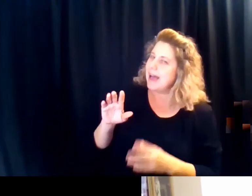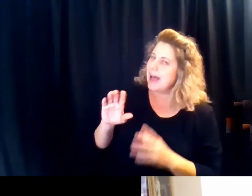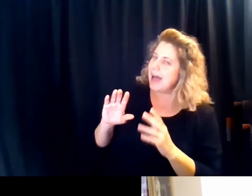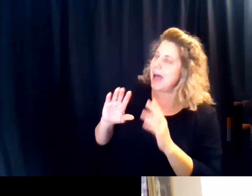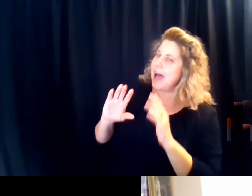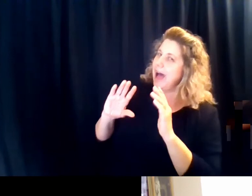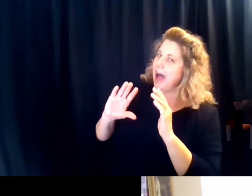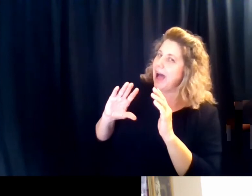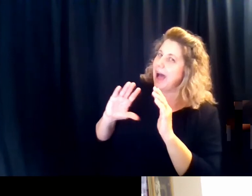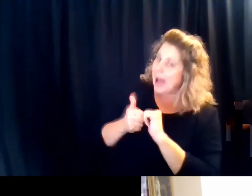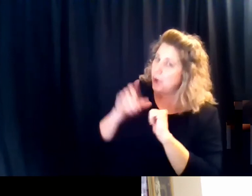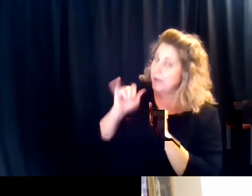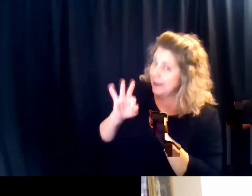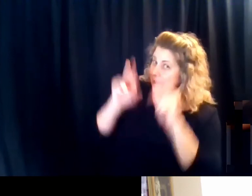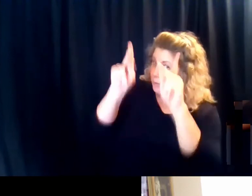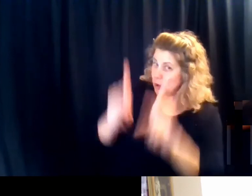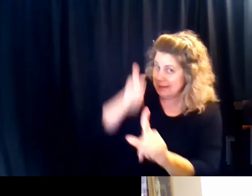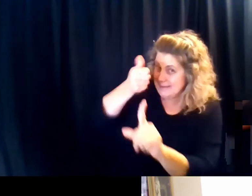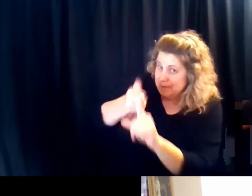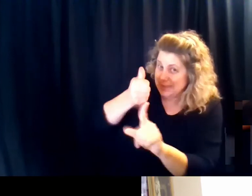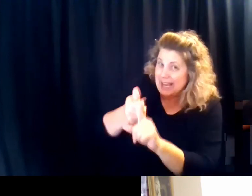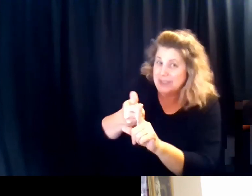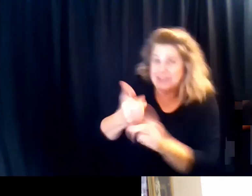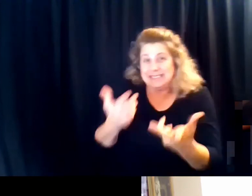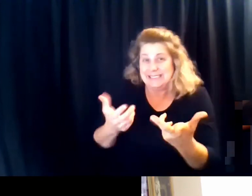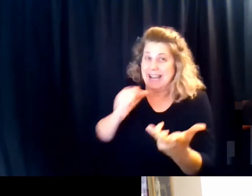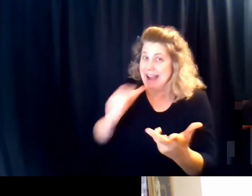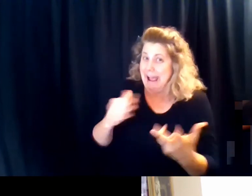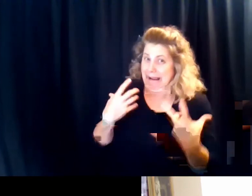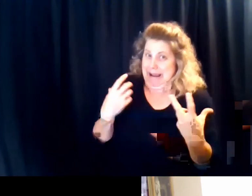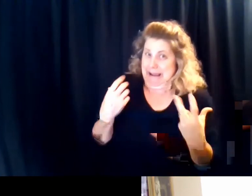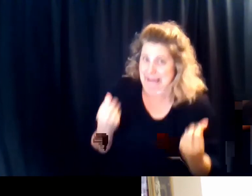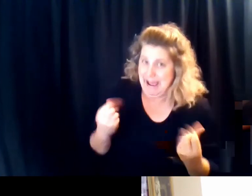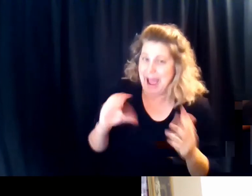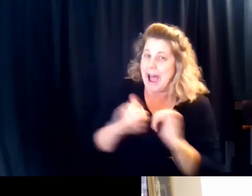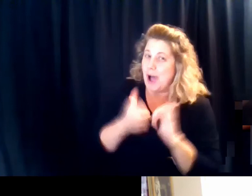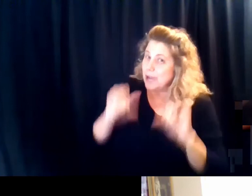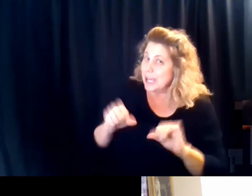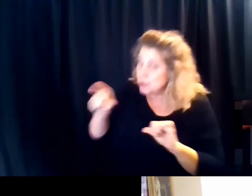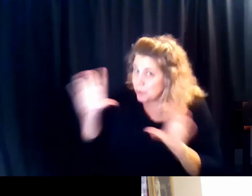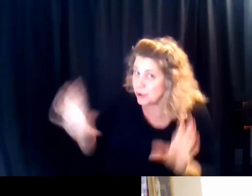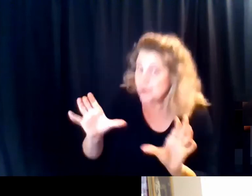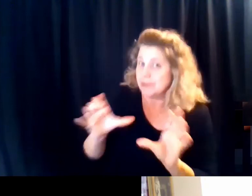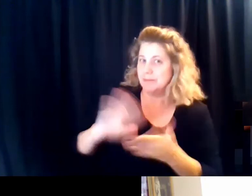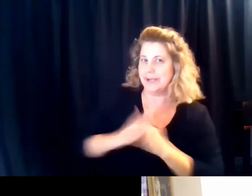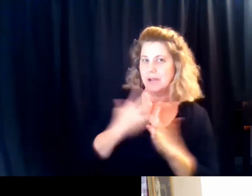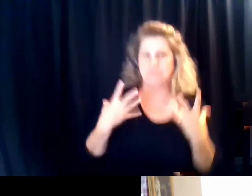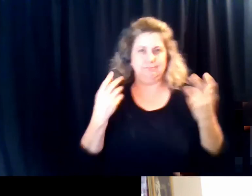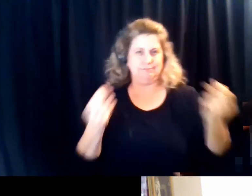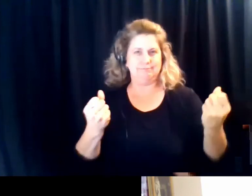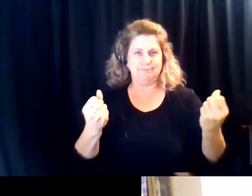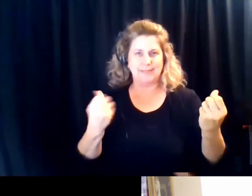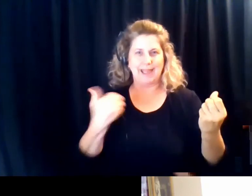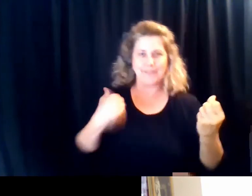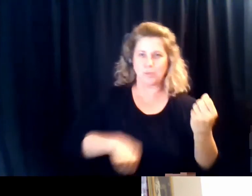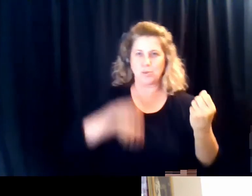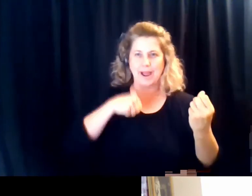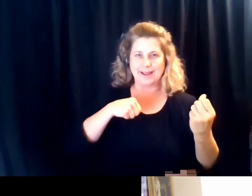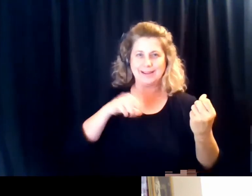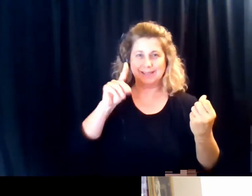Judith Heumann: Looking at having to be quote unquote abled I say non disabled because tomorrow, you may well have a disability and that's okay.